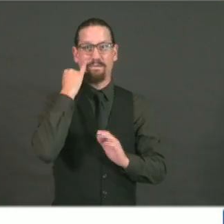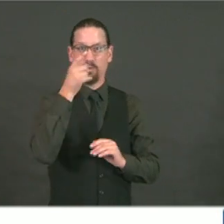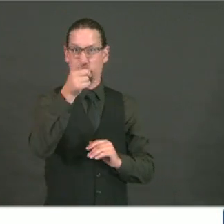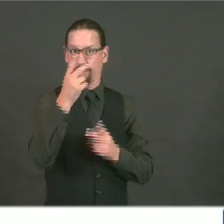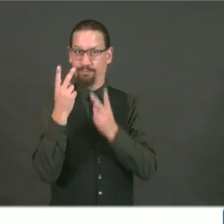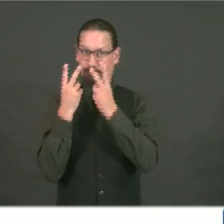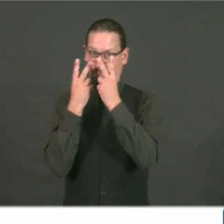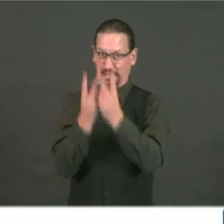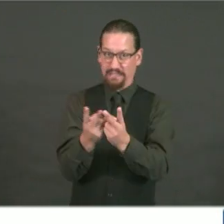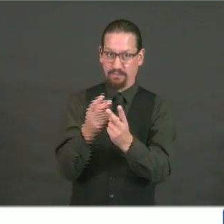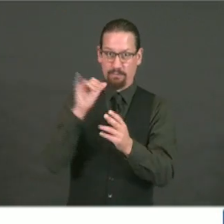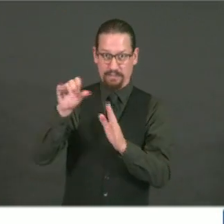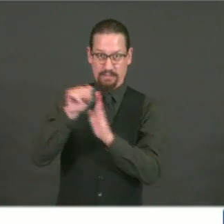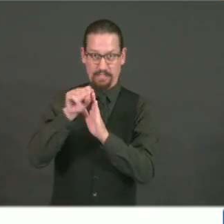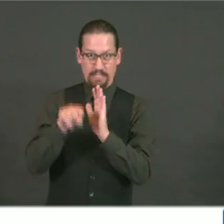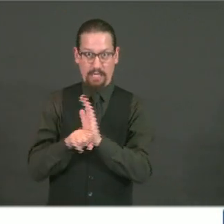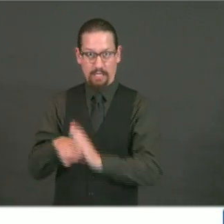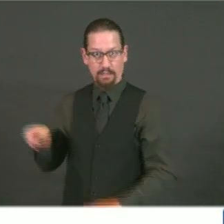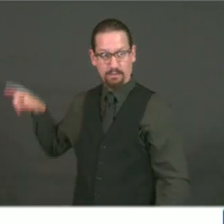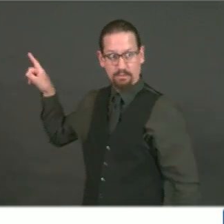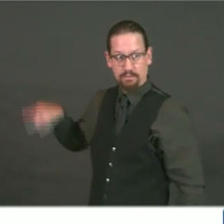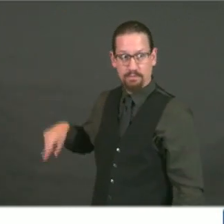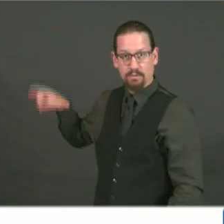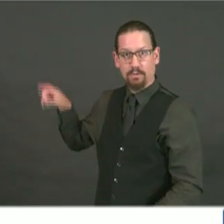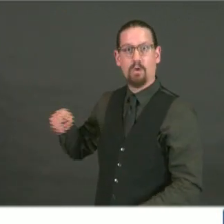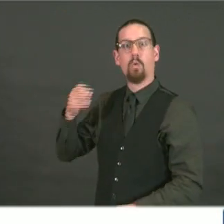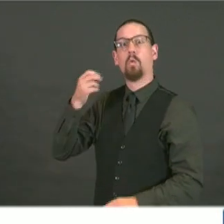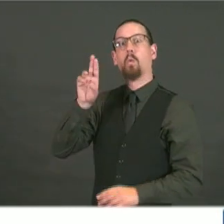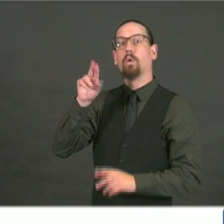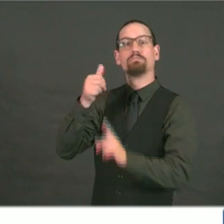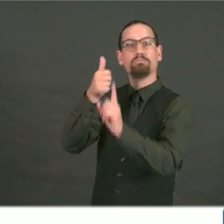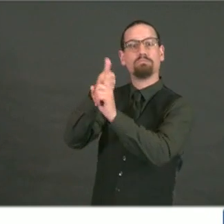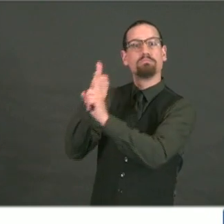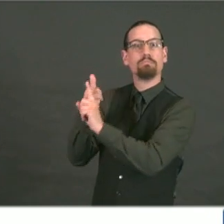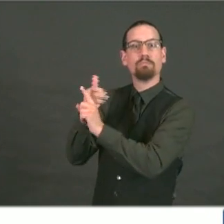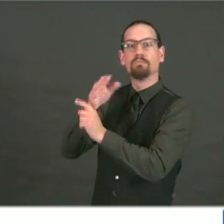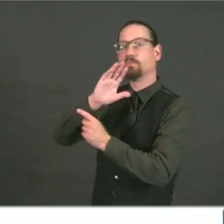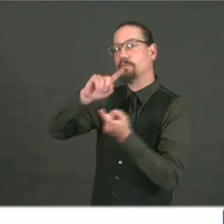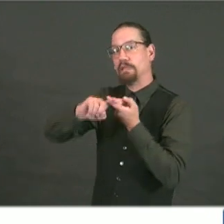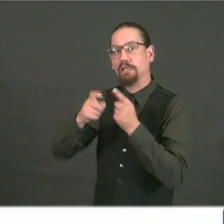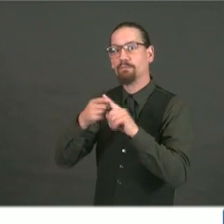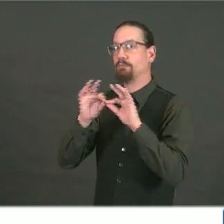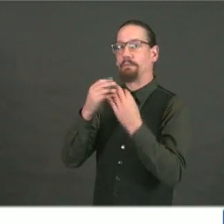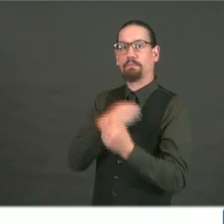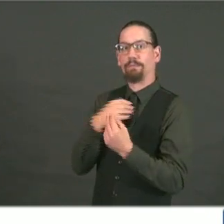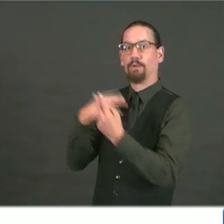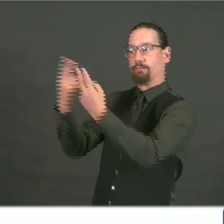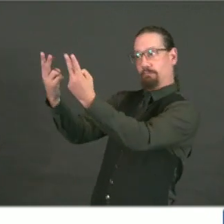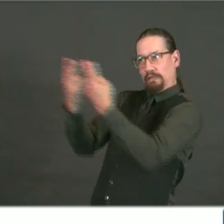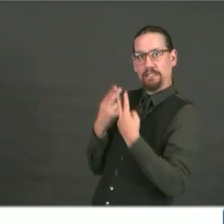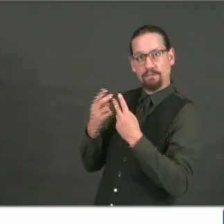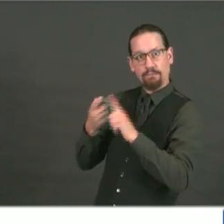ABOVE 5% IF YOU COME TO RHODE ISLAND FROM ONE OF THOSE STATES, YOU HAVE TO QUARANTINE WHEN YOU